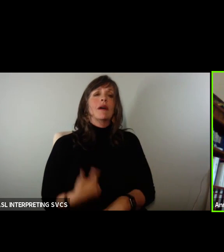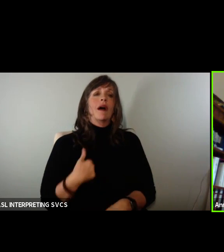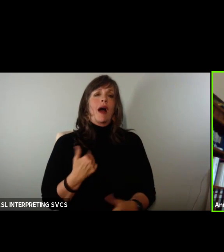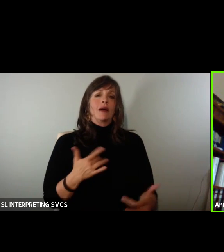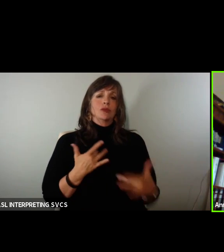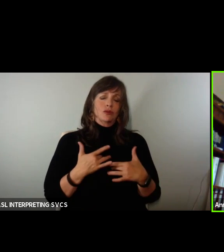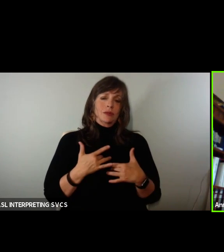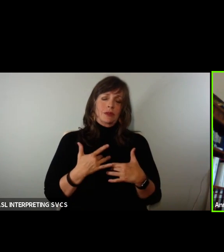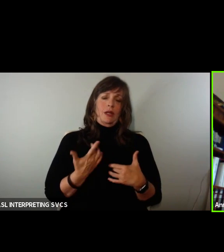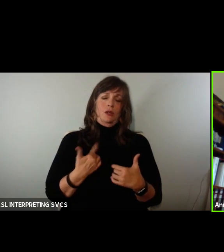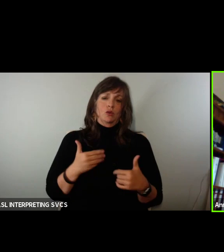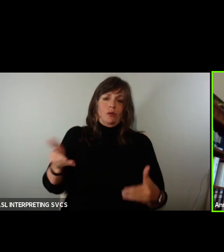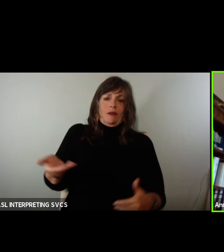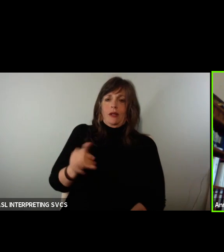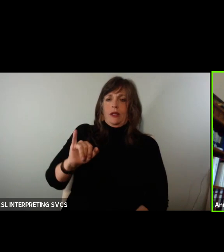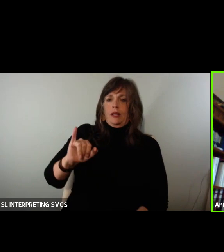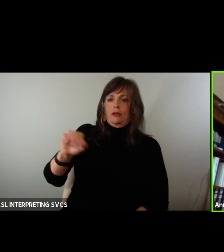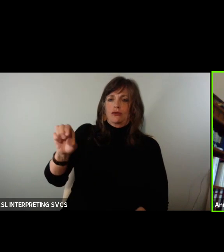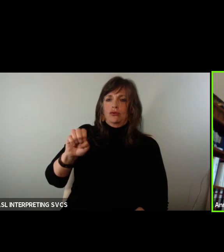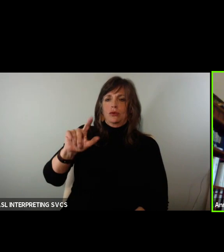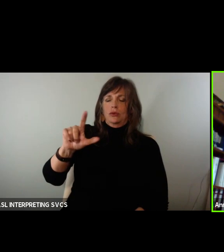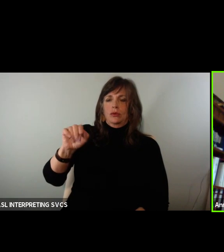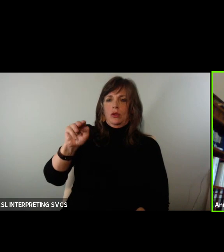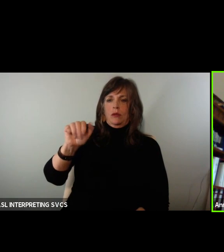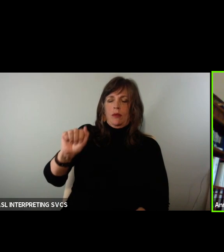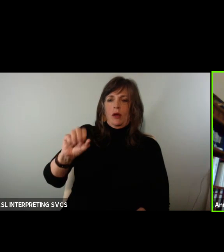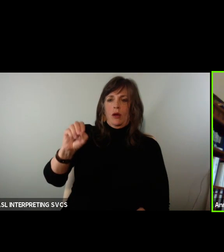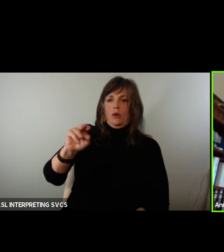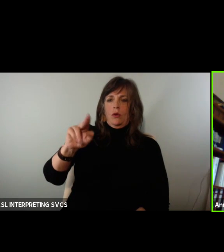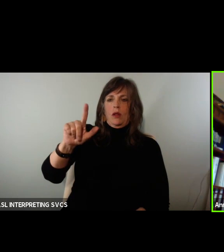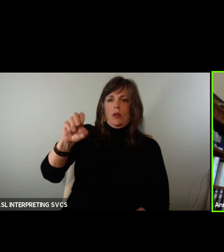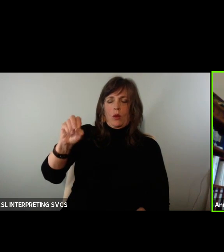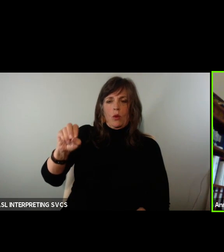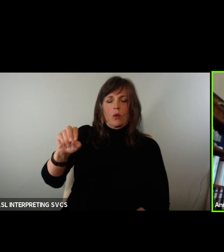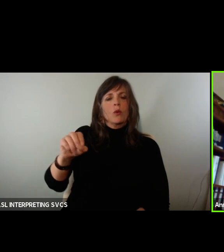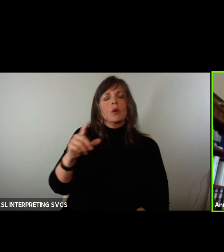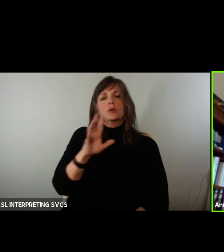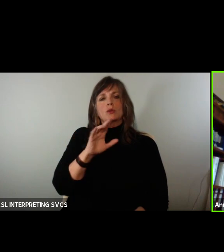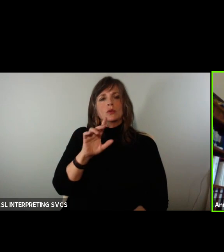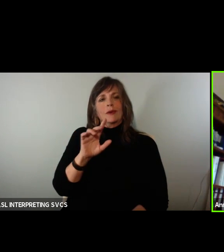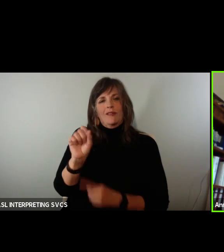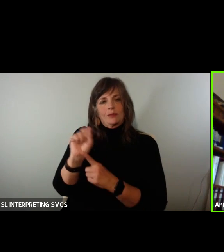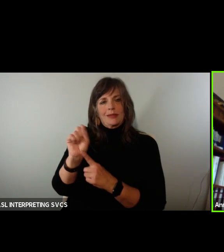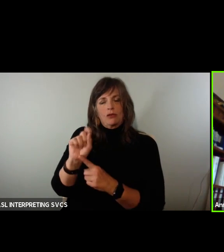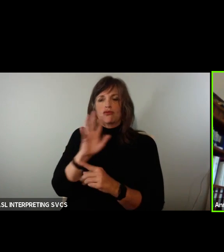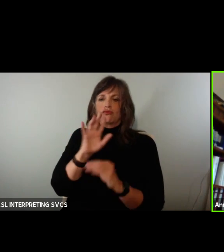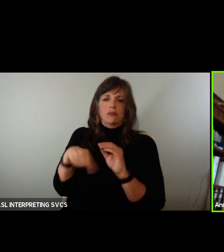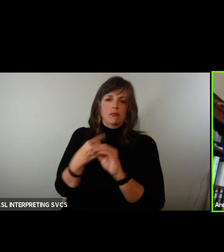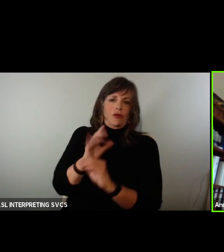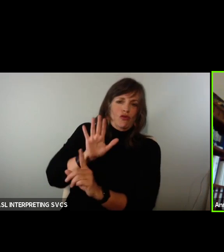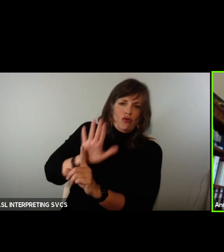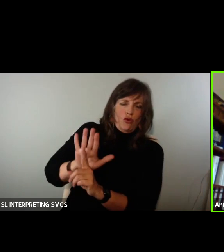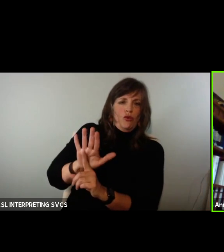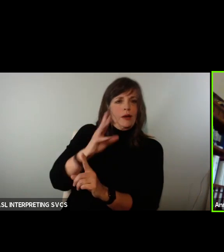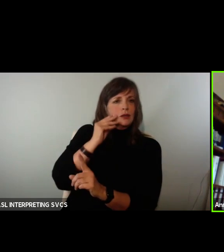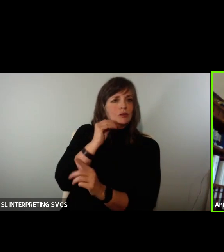from Seattle, a writer and activist, to talk to us a little bit about her experience with her crowdfunding.